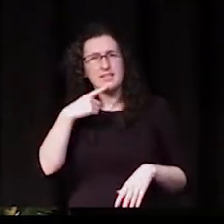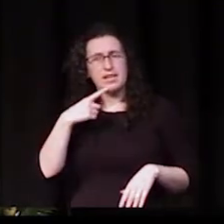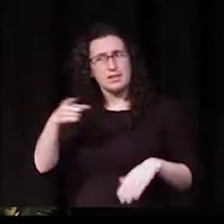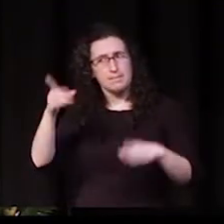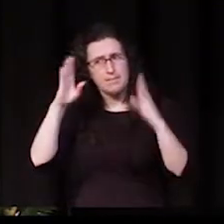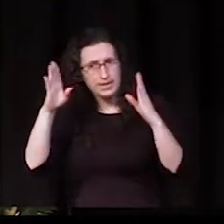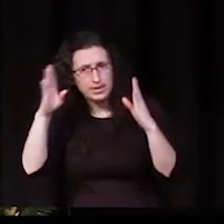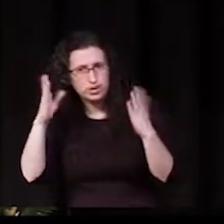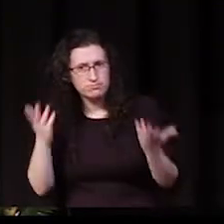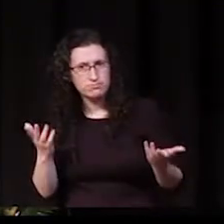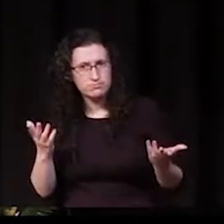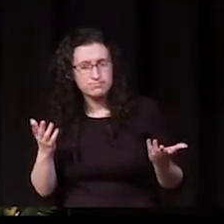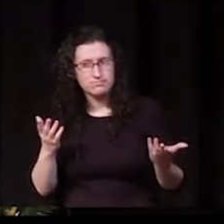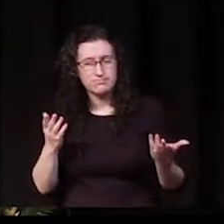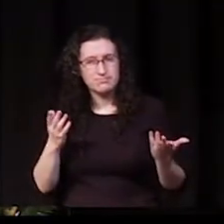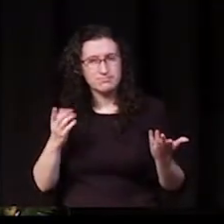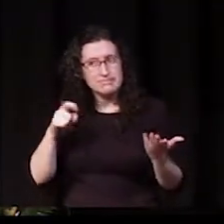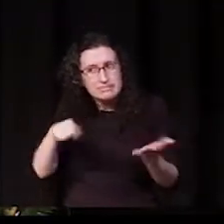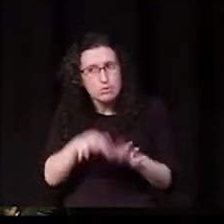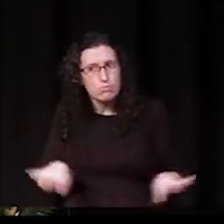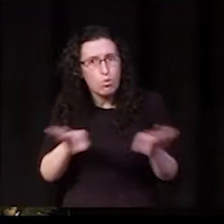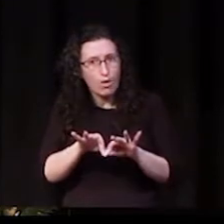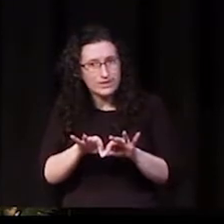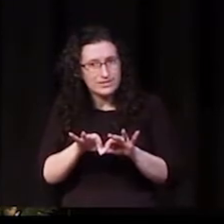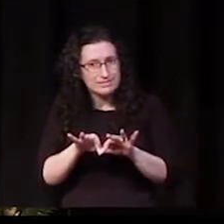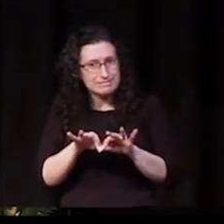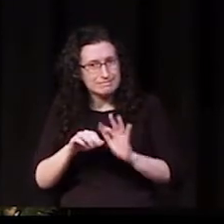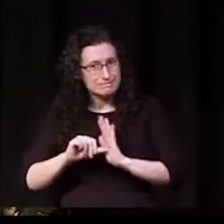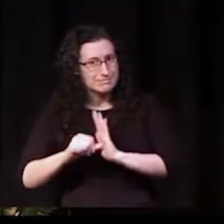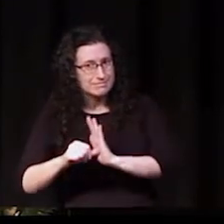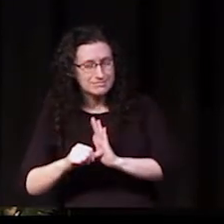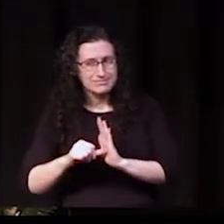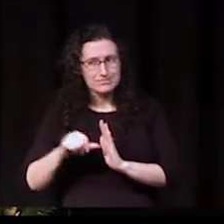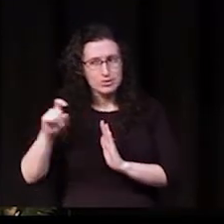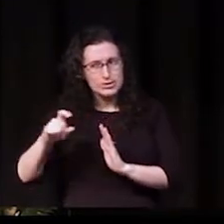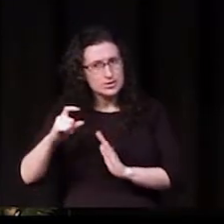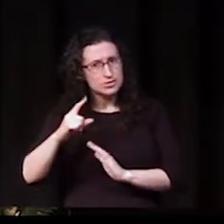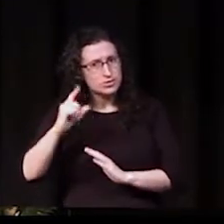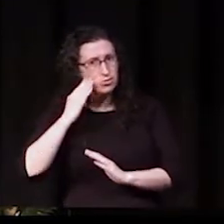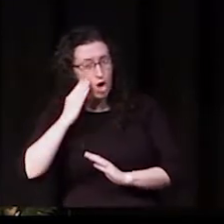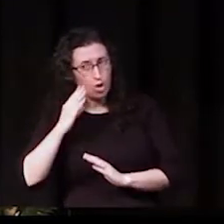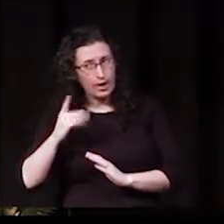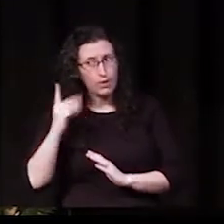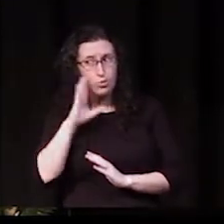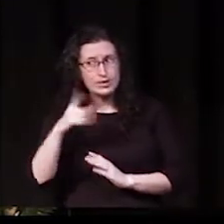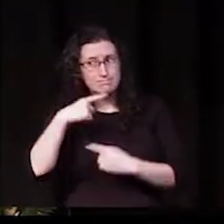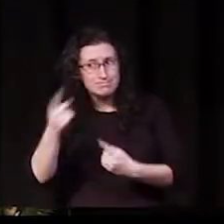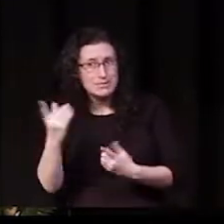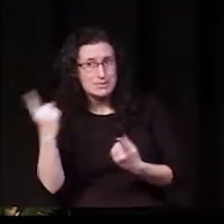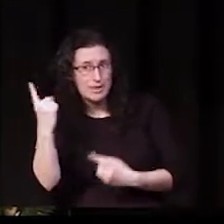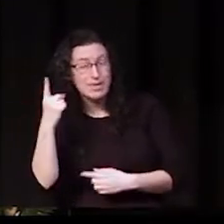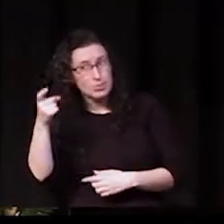"take note, this is important. "Be sure of this, the thing that I'm about to say "is something you want to remember.